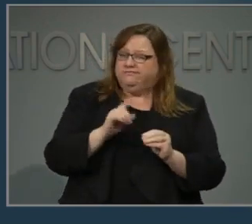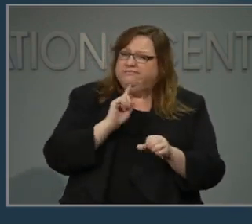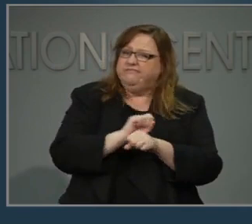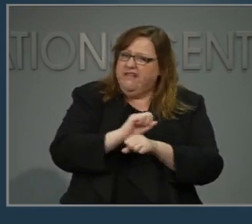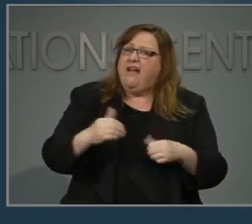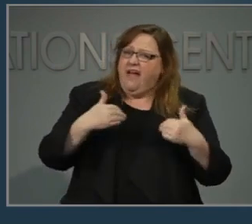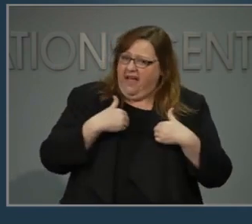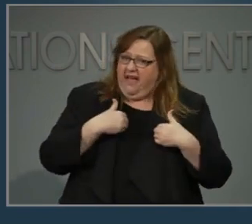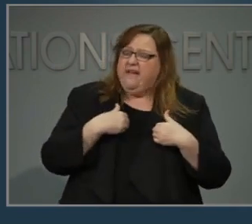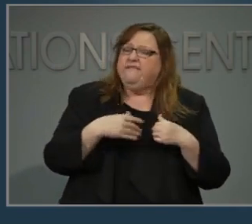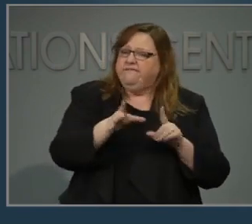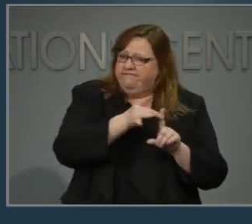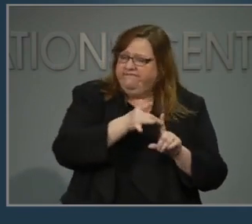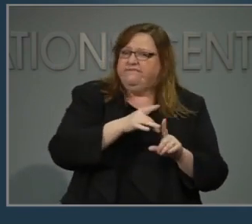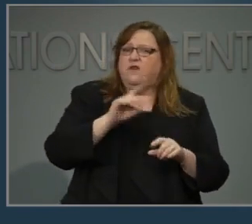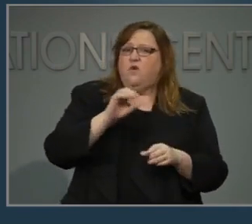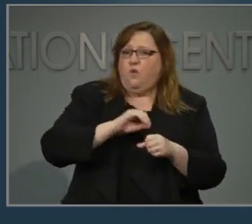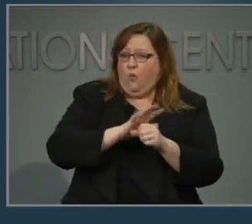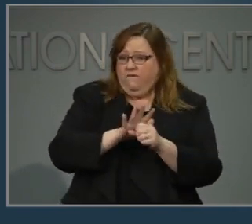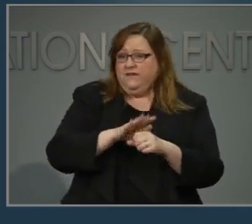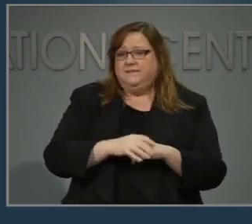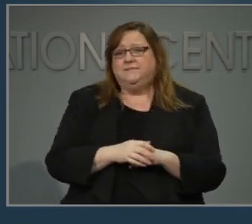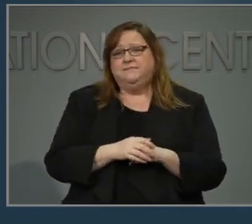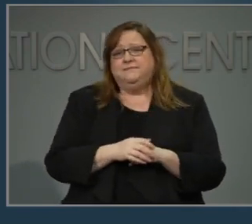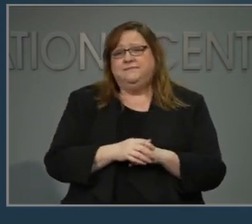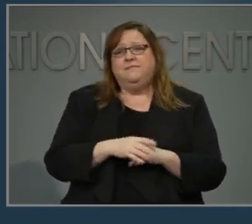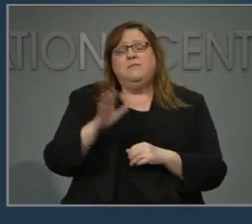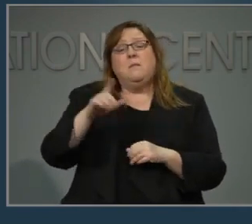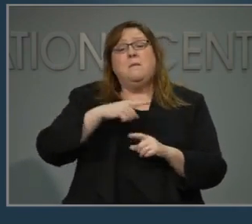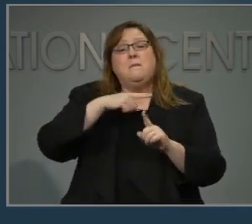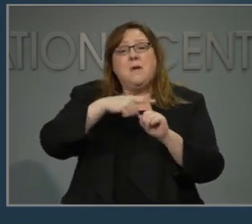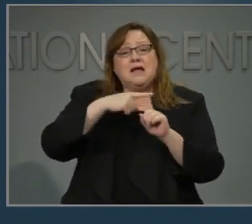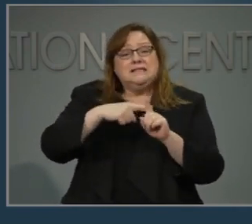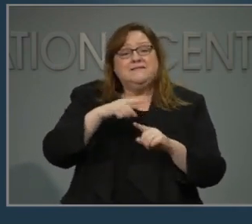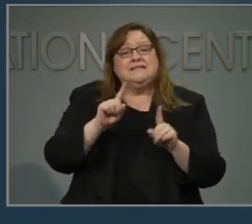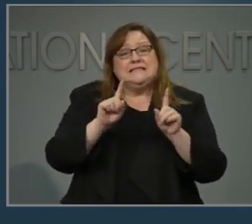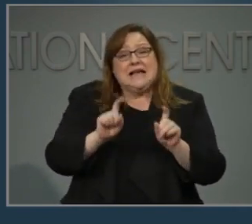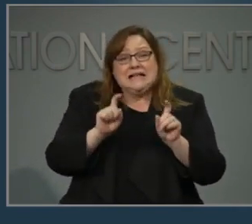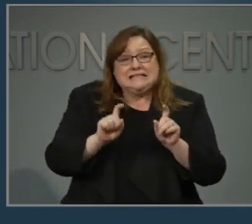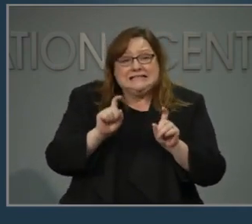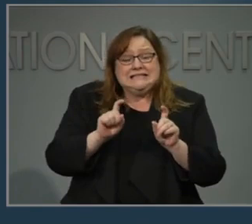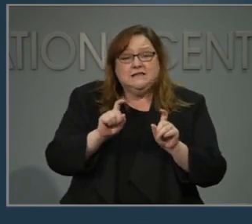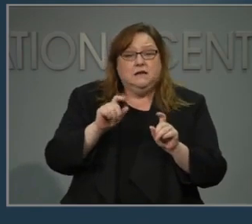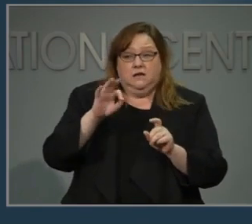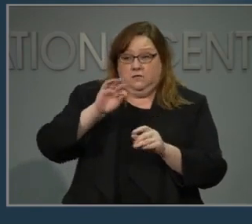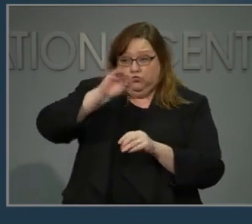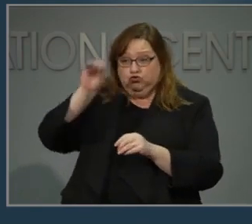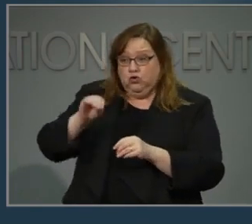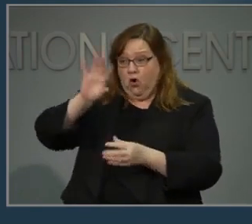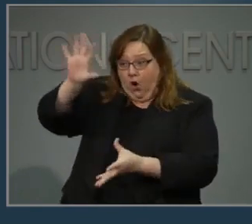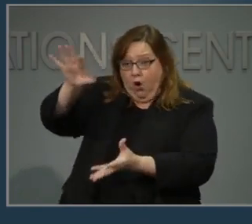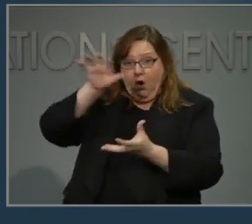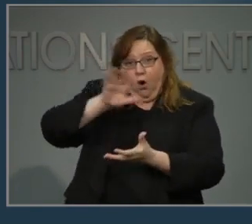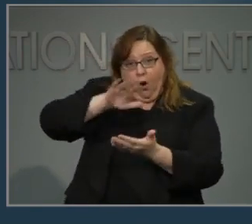OF TOTAL TESTS, AND HOSPITALIZATIONS, INDICATORS CHOSEN BASED ON PUBLIC HEALTH DATA AS WELL AS WHITE HOUSE GUIDANCE.